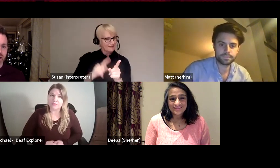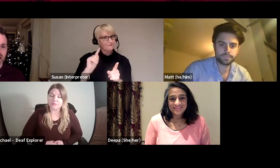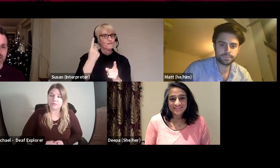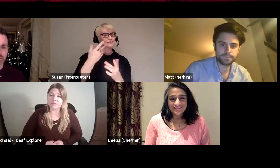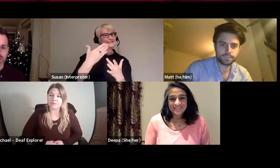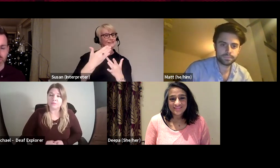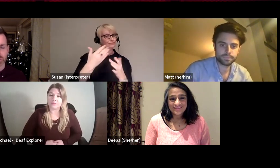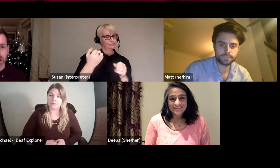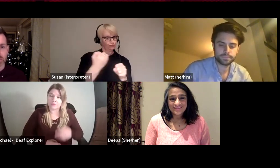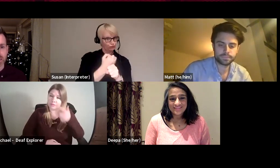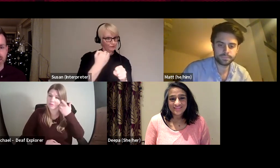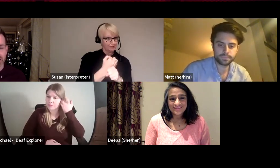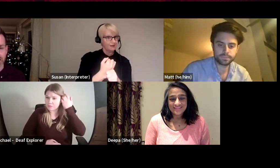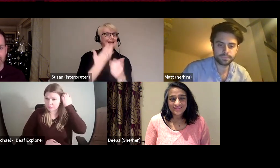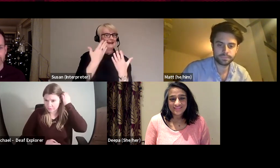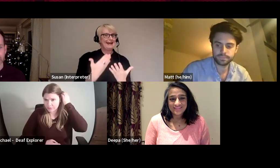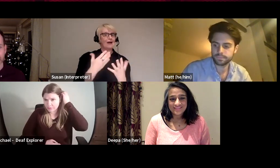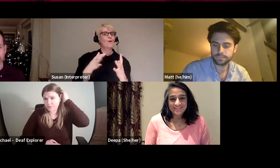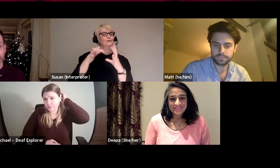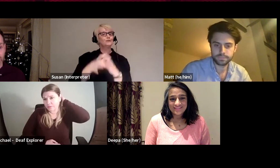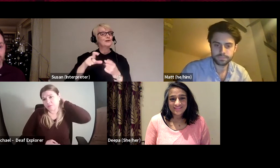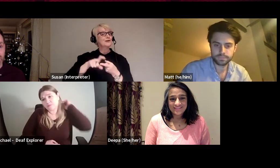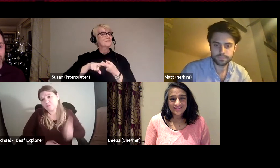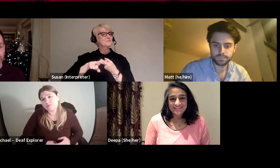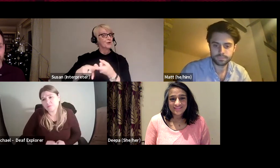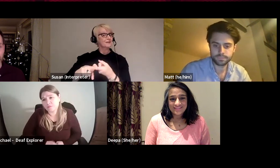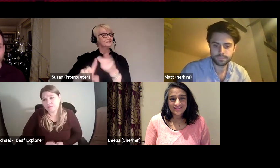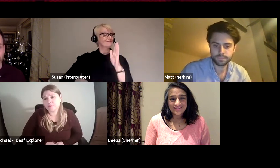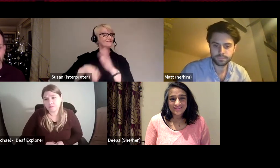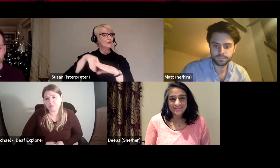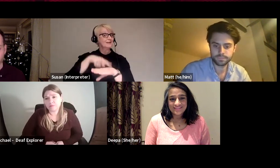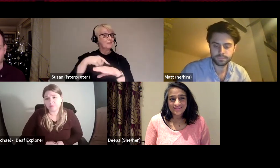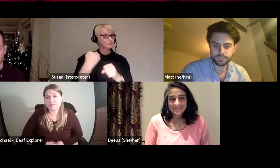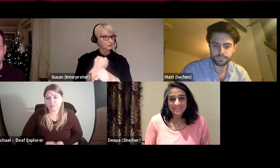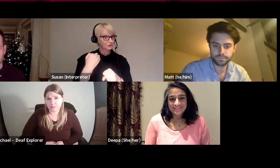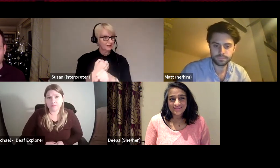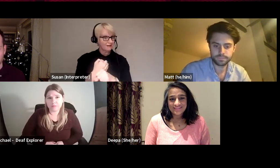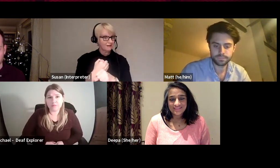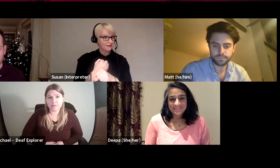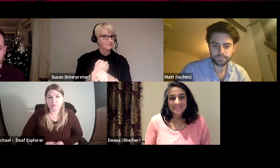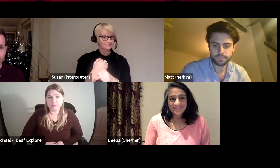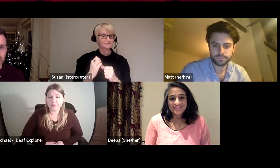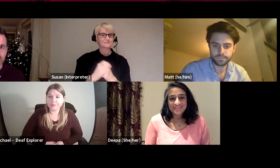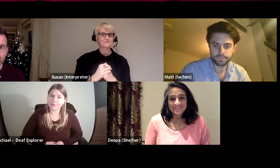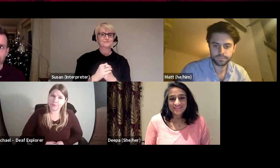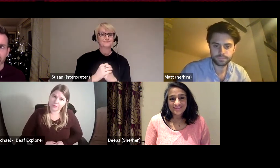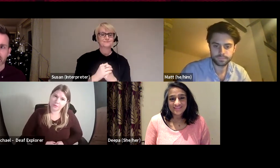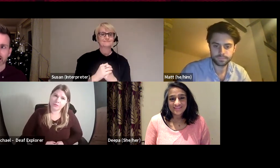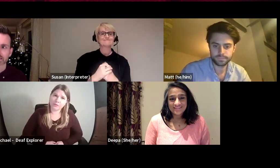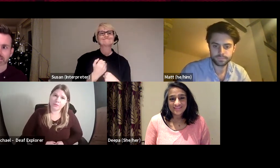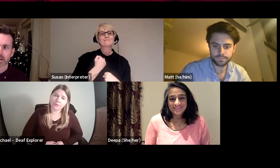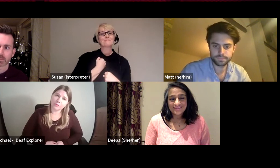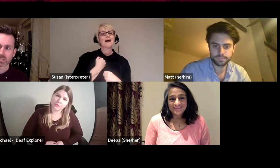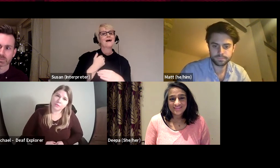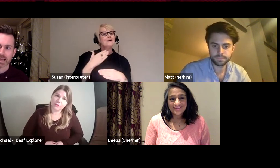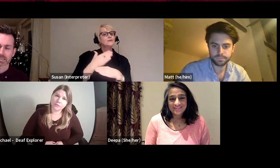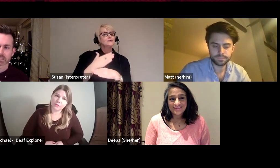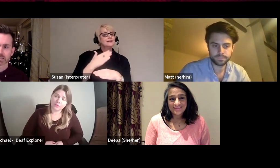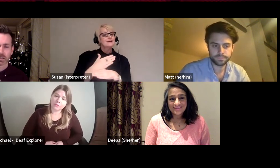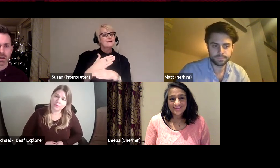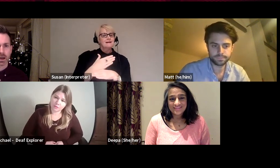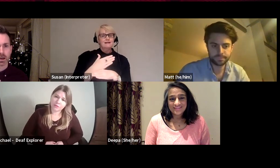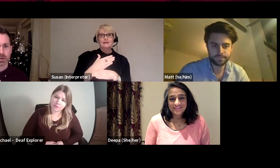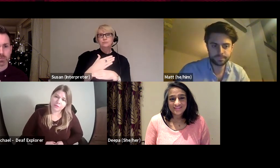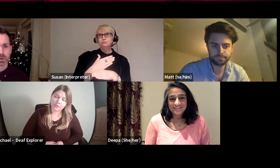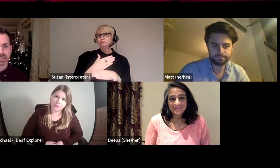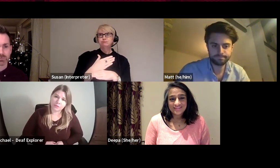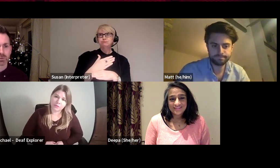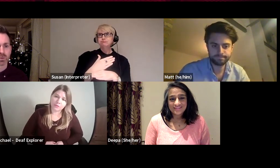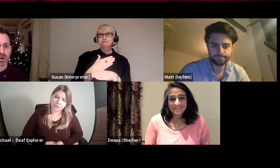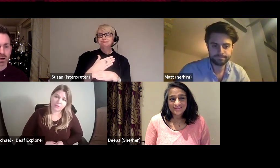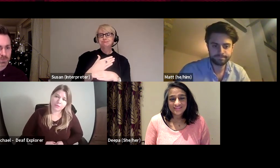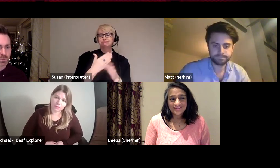and have just joint them permanently full-time. My career has spanned several art forms,